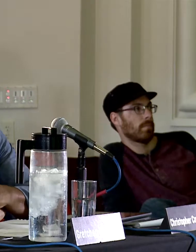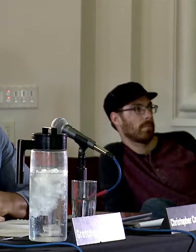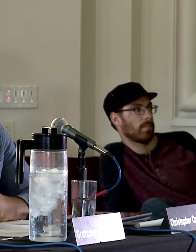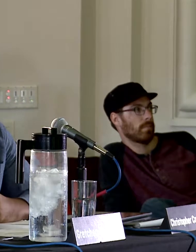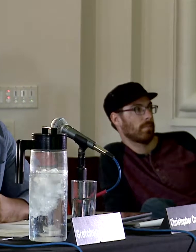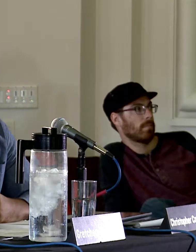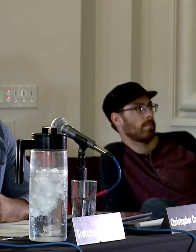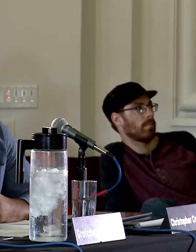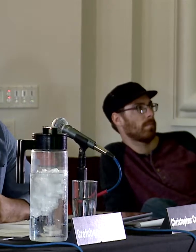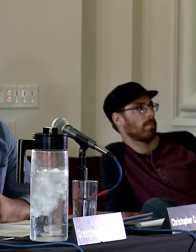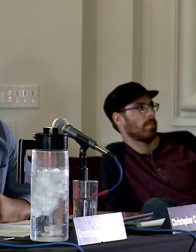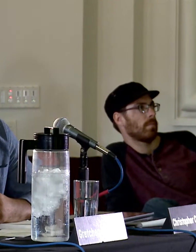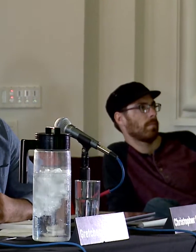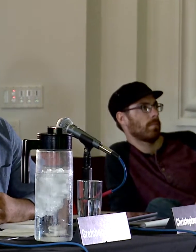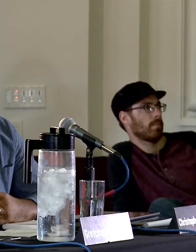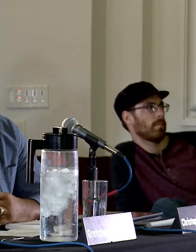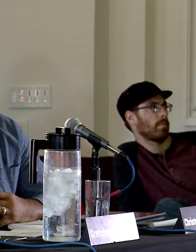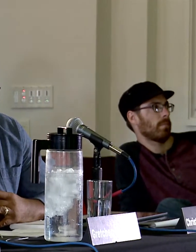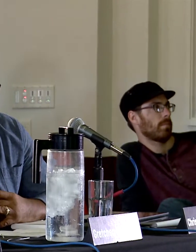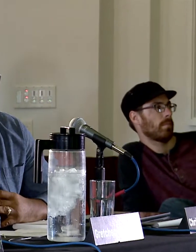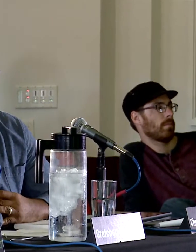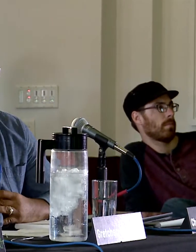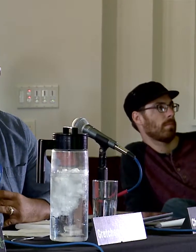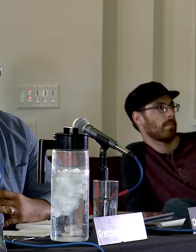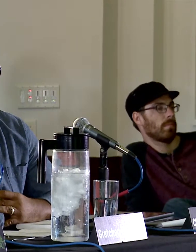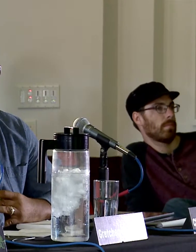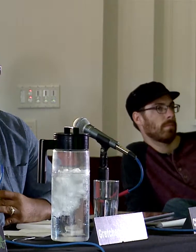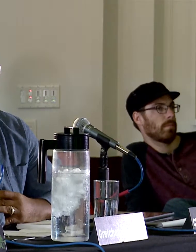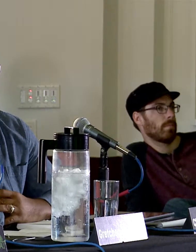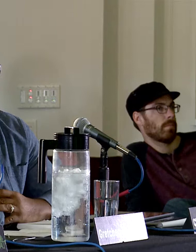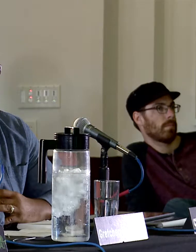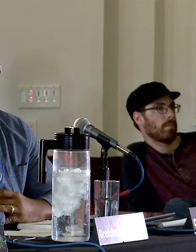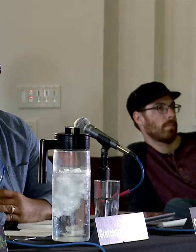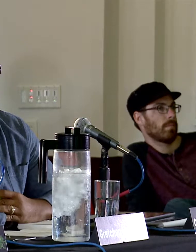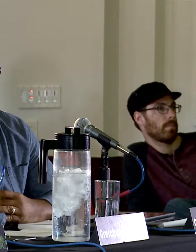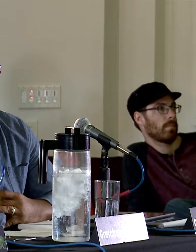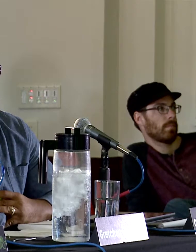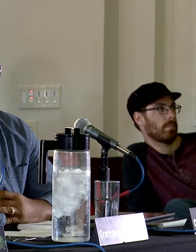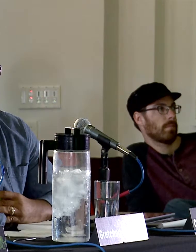And I wasn't sure if that was part of the bioplastics production, or a separate alternative.